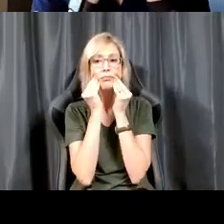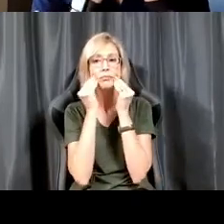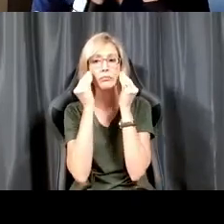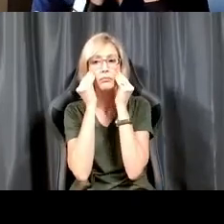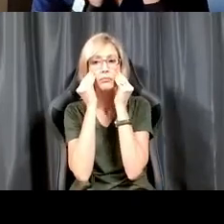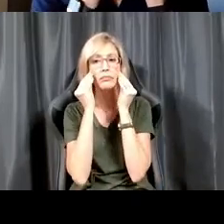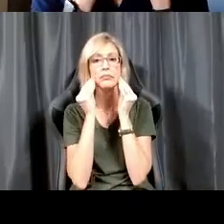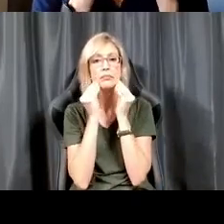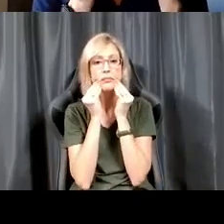And then the mouth.